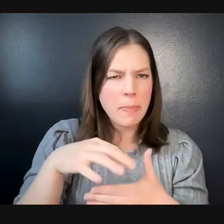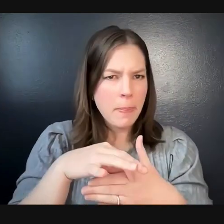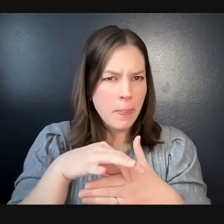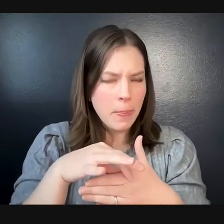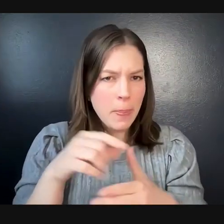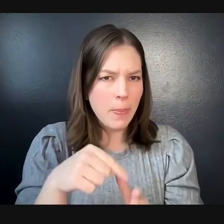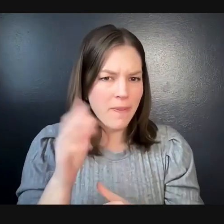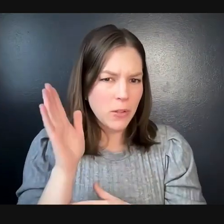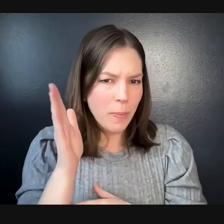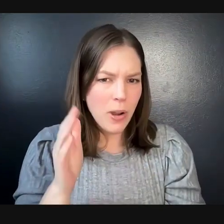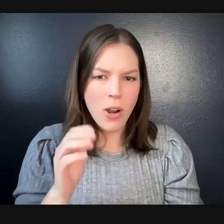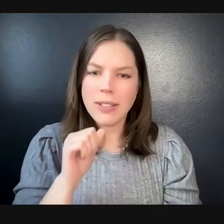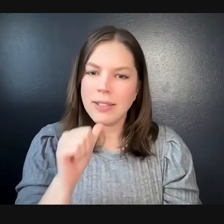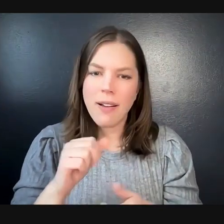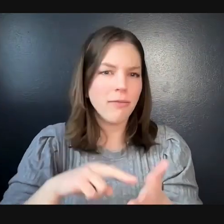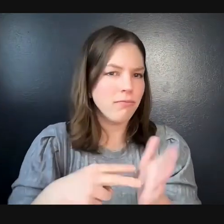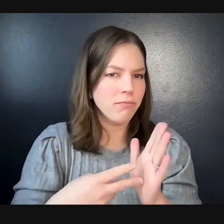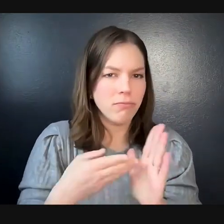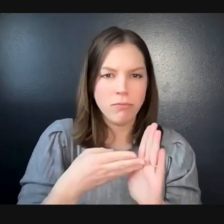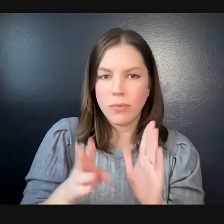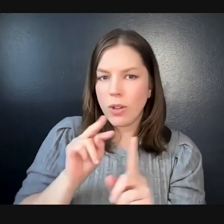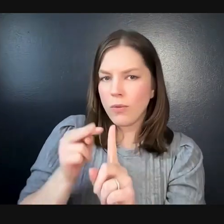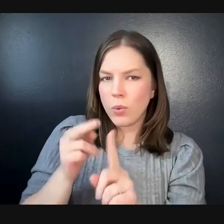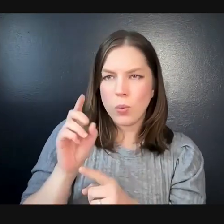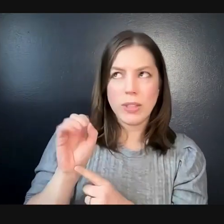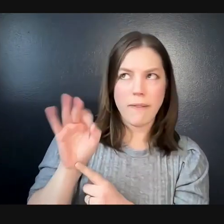This webinar does not reflect the views of those entities.